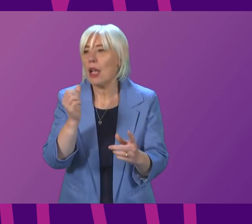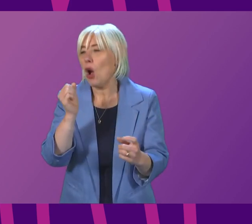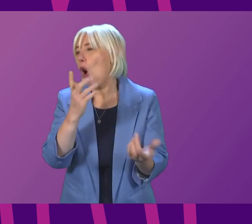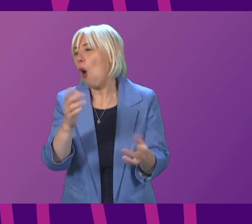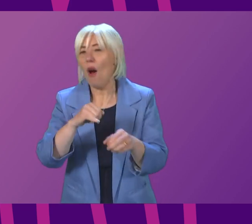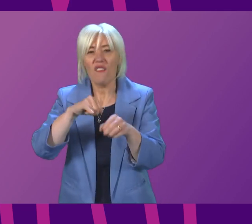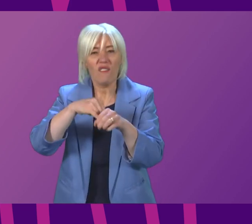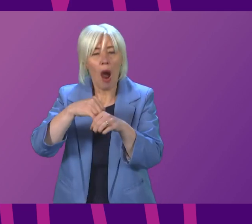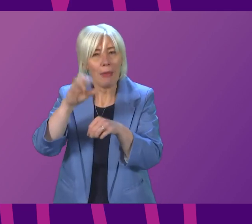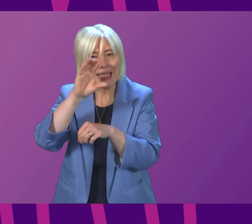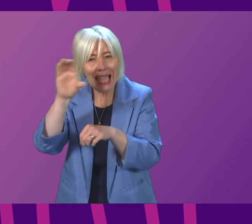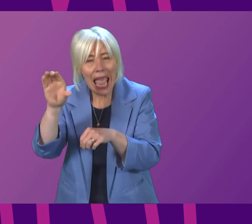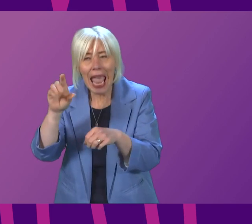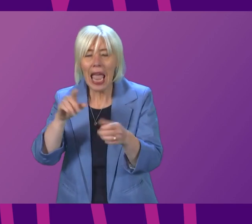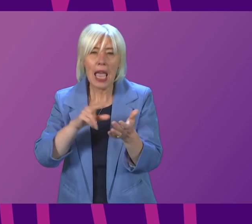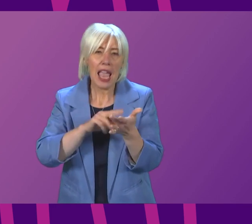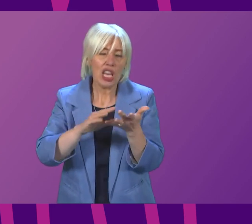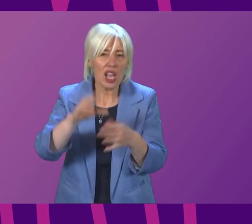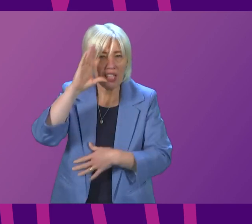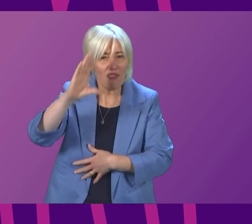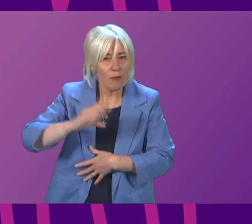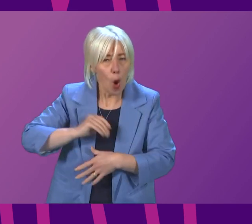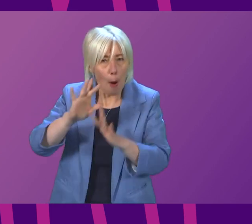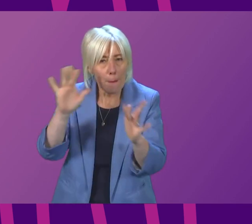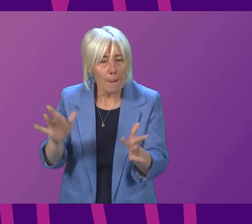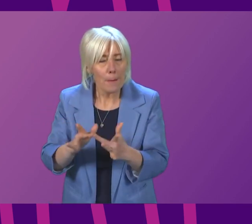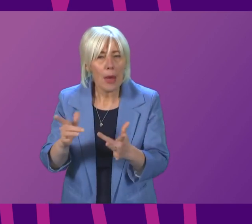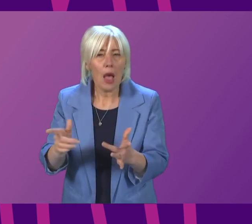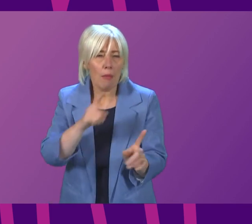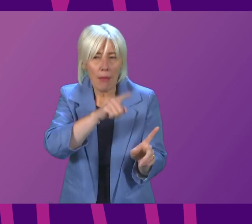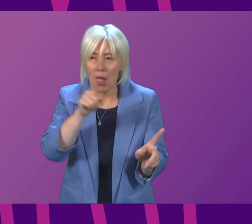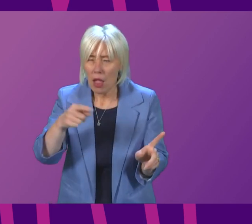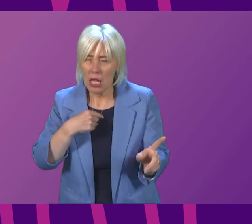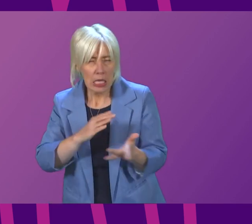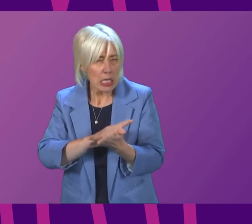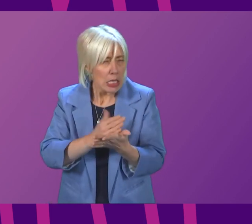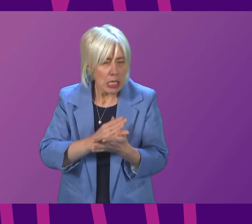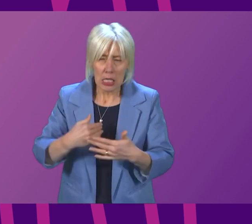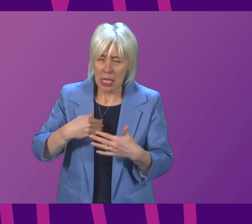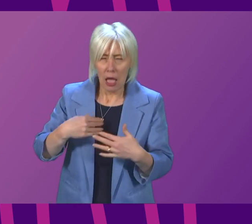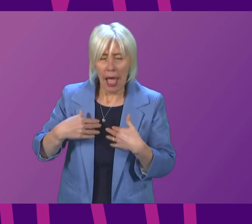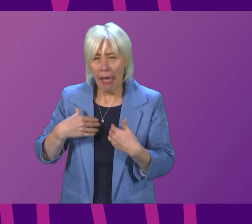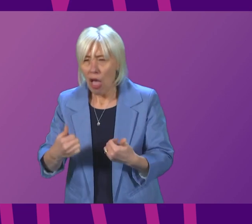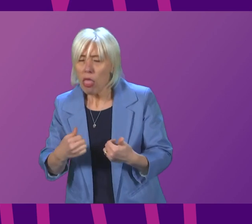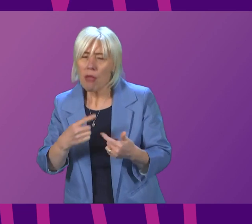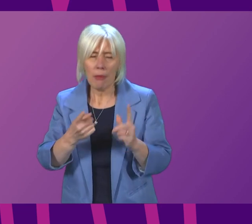pharmacy services or NHS Inform if they have questions or queries that they need to be answered.